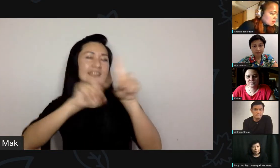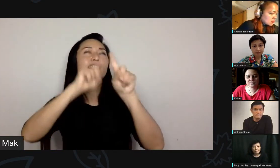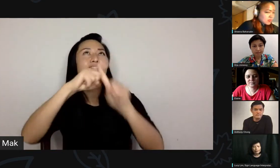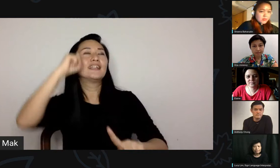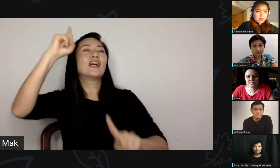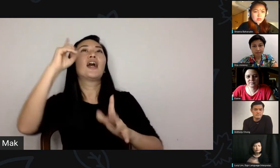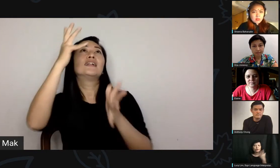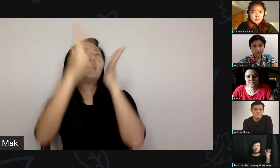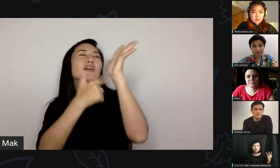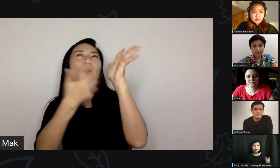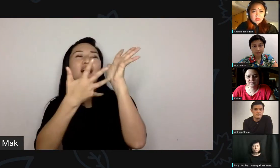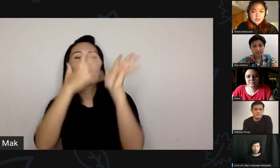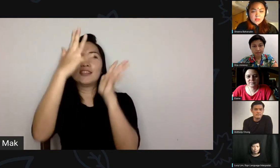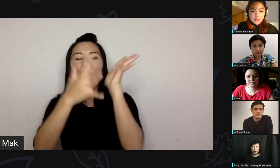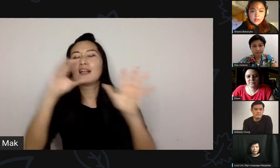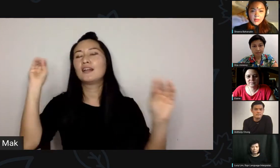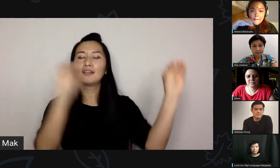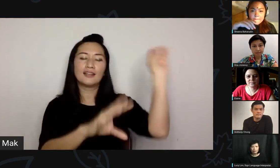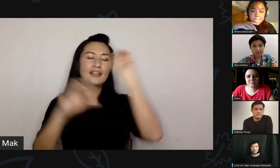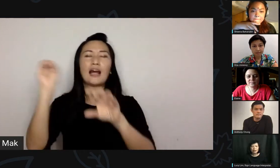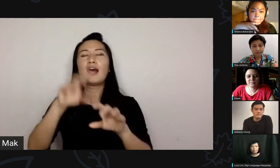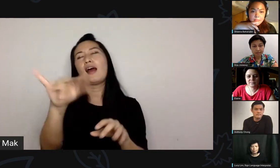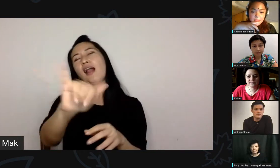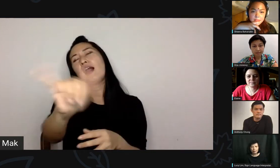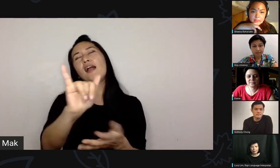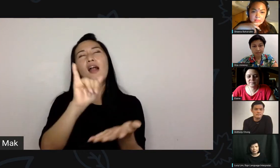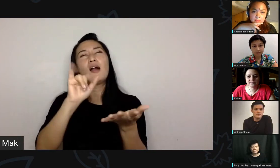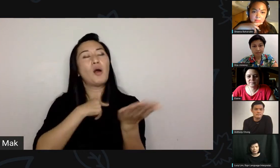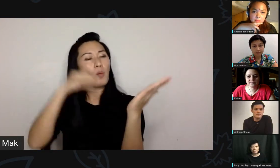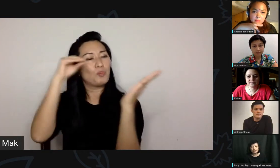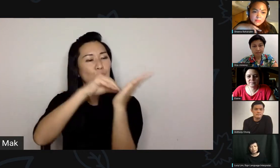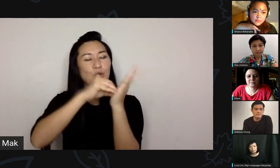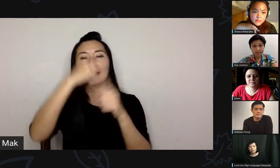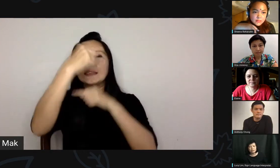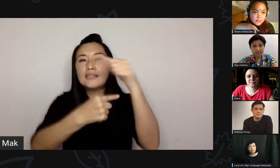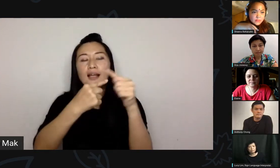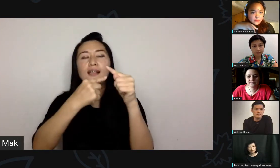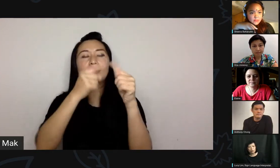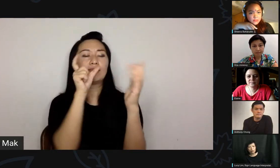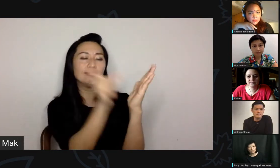I first choose a topic. For example, and I just put in some thoughts